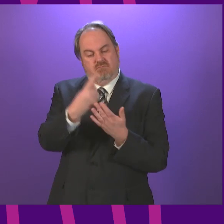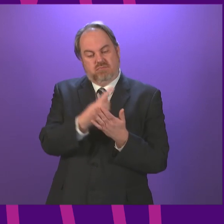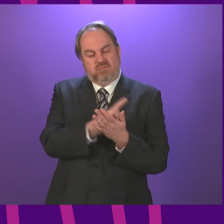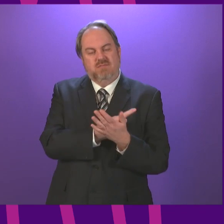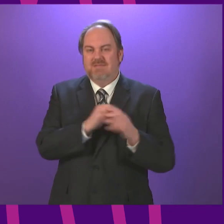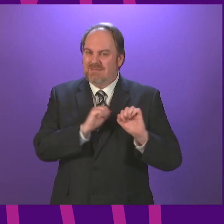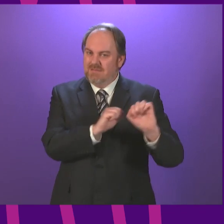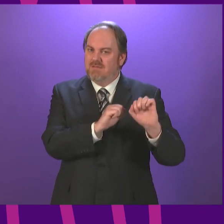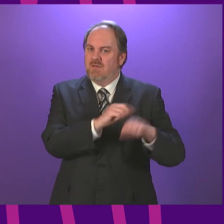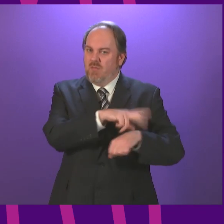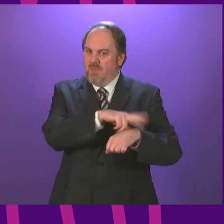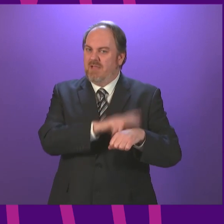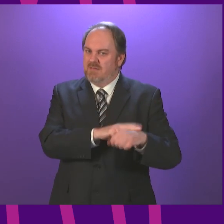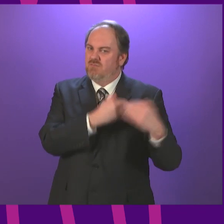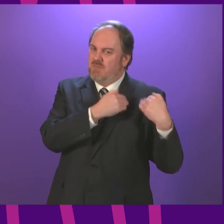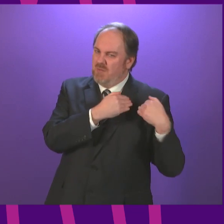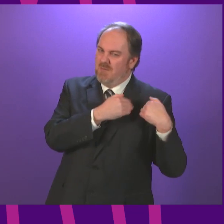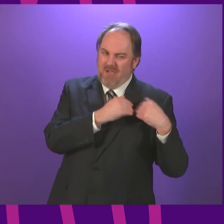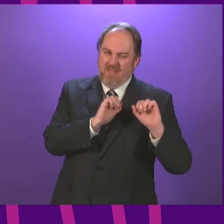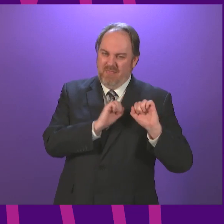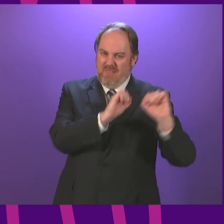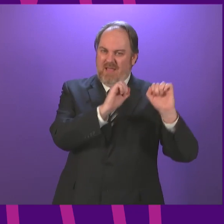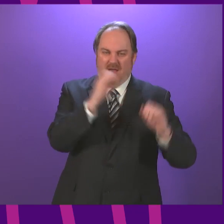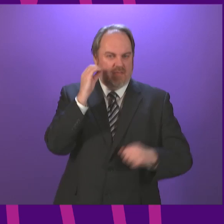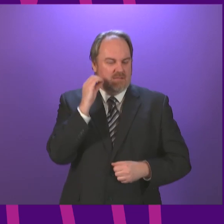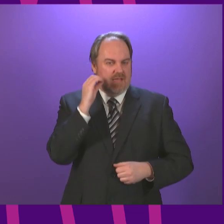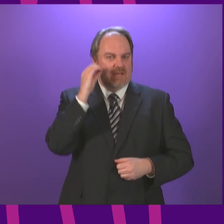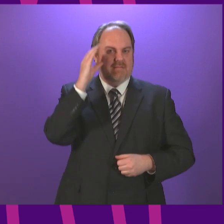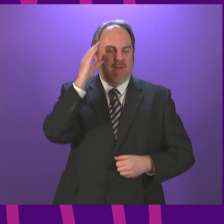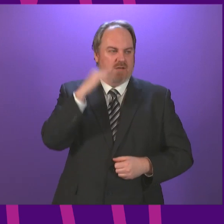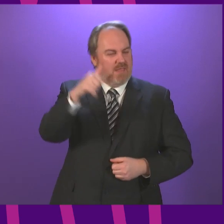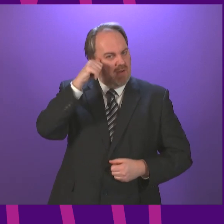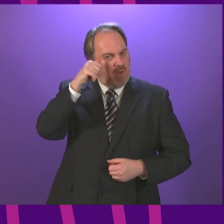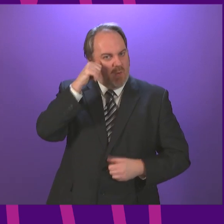It is the expert when it comes to operational decisions, crowd management,